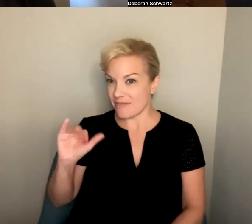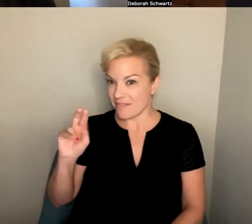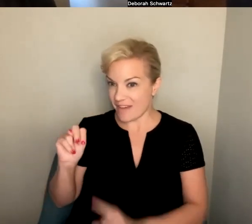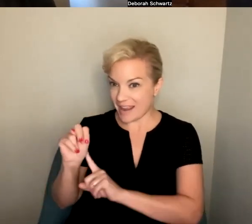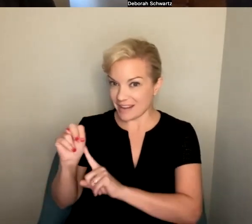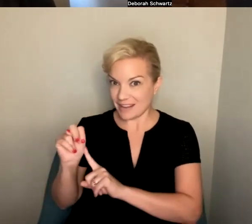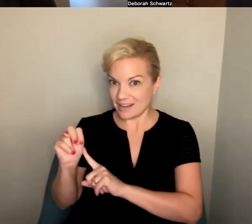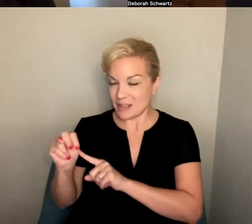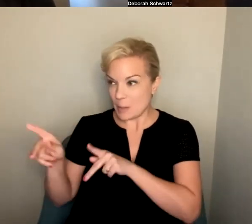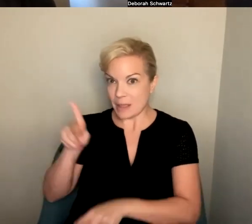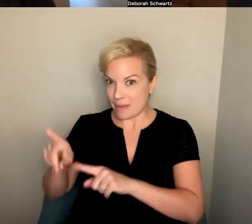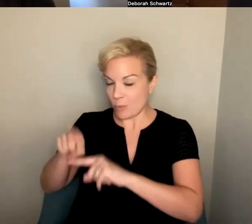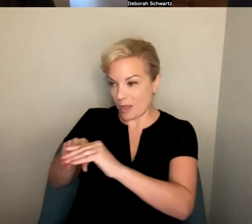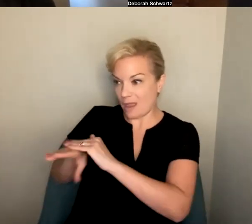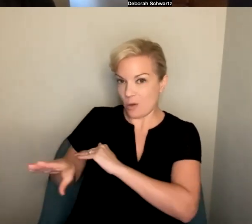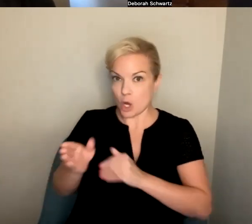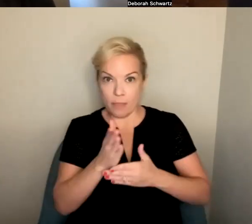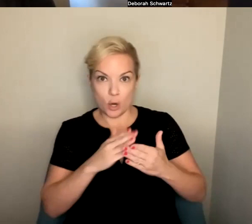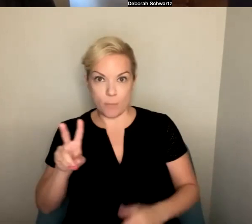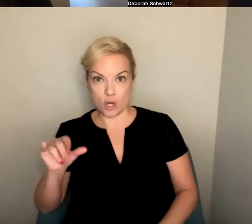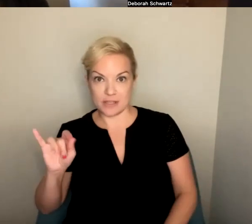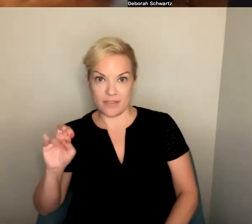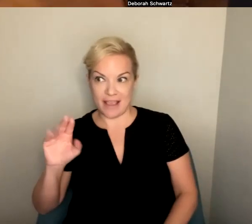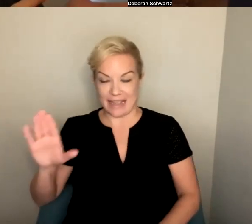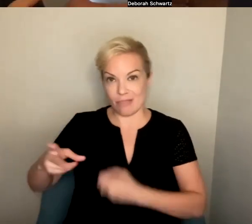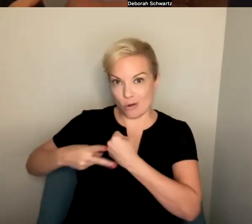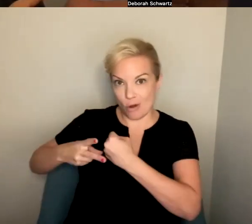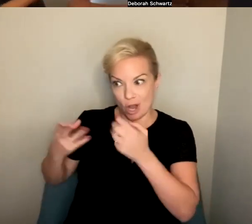of the Vatican's archives that are closed off to the public, so why is it okay for one to have